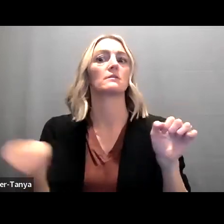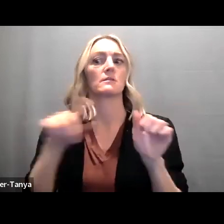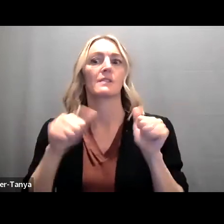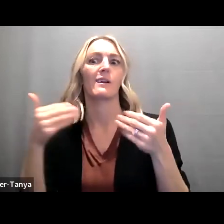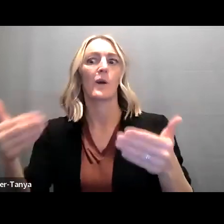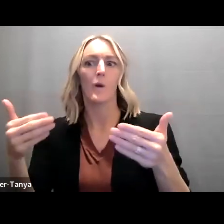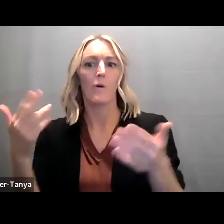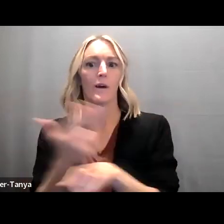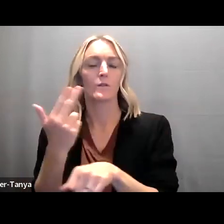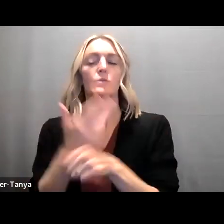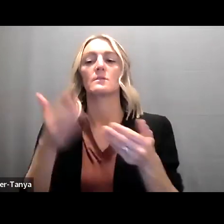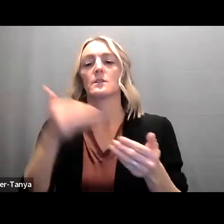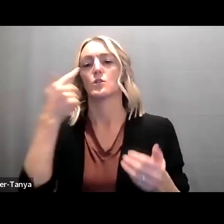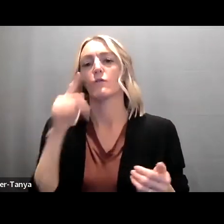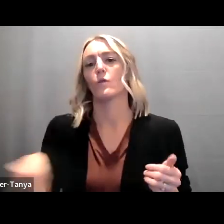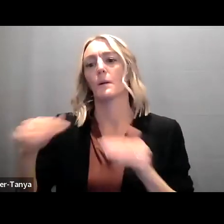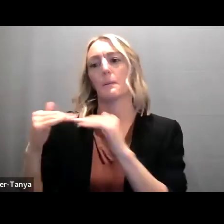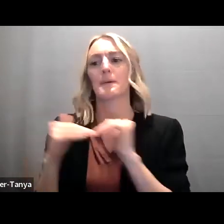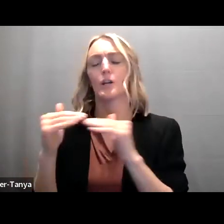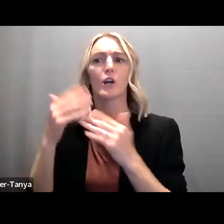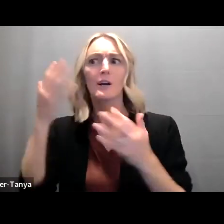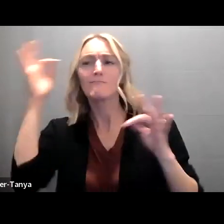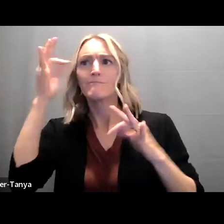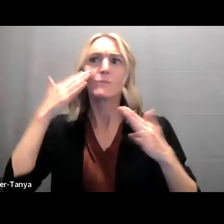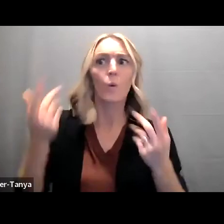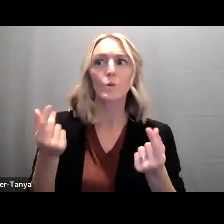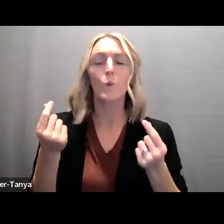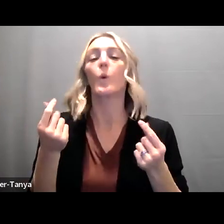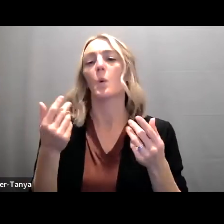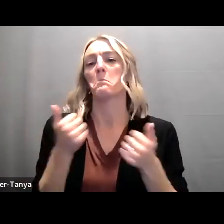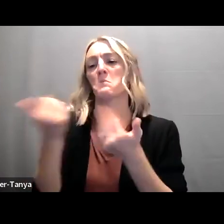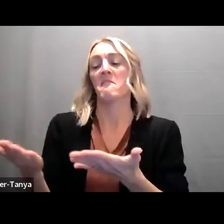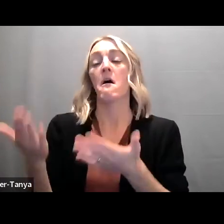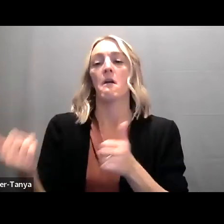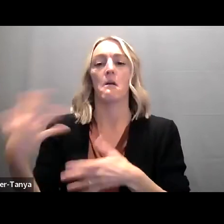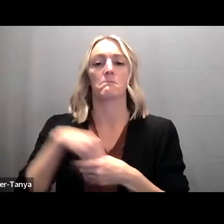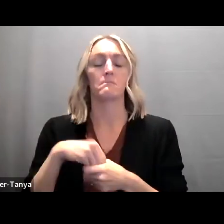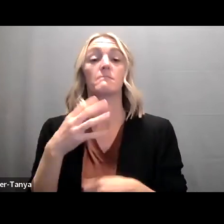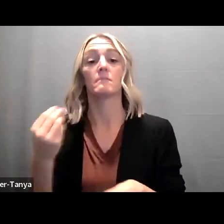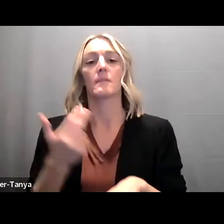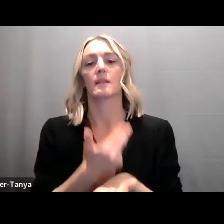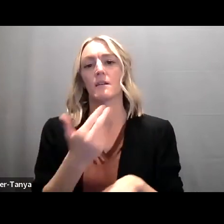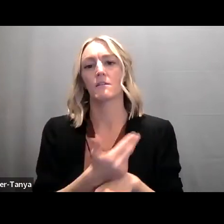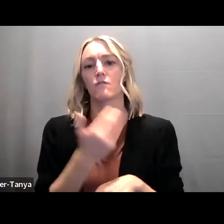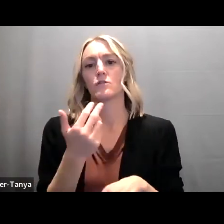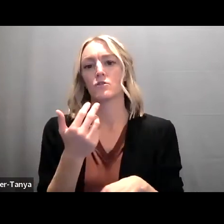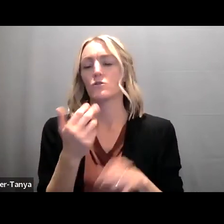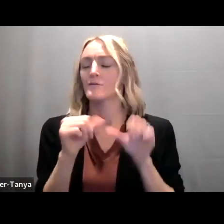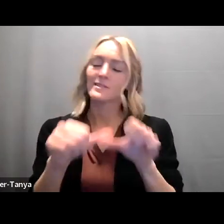a little GIT easier for our peers to engage and continuing leverage like leadership programming